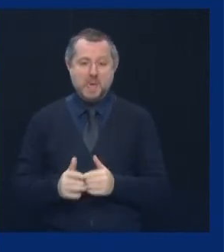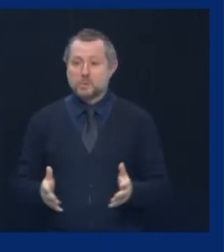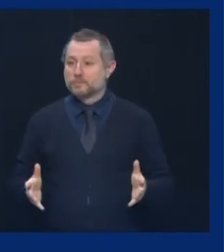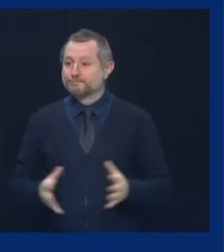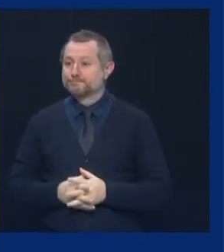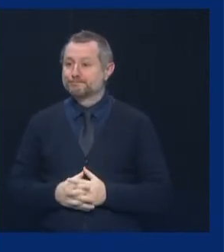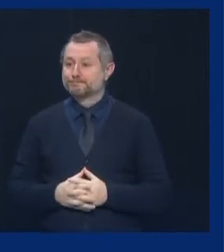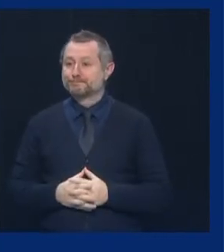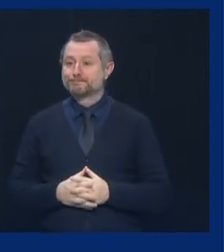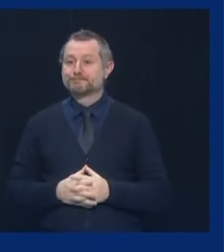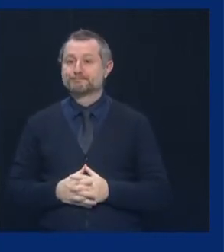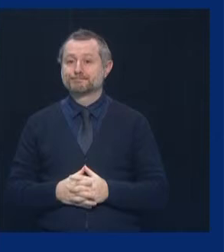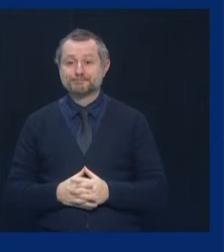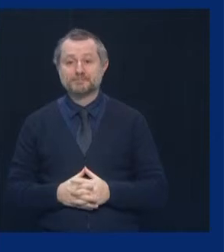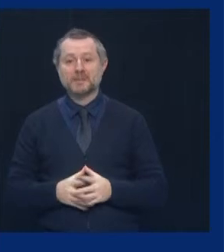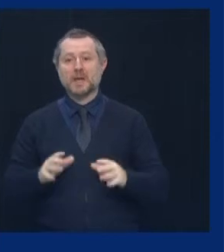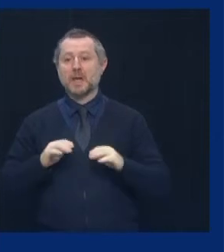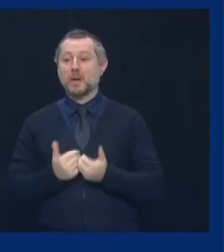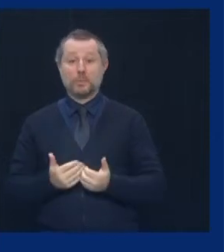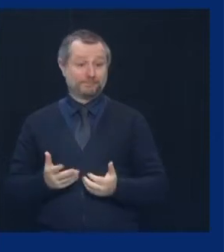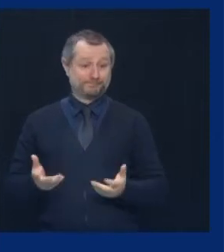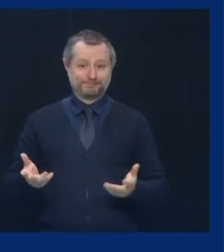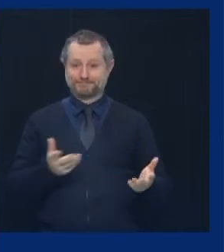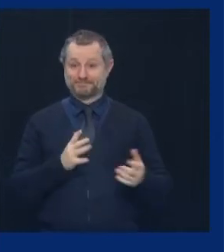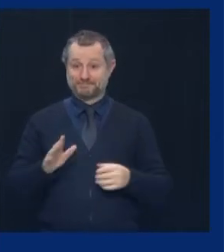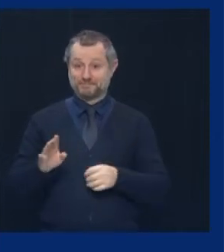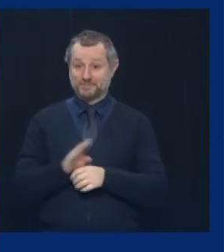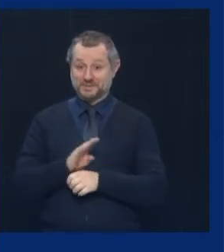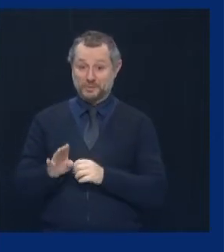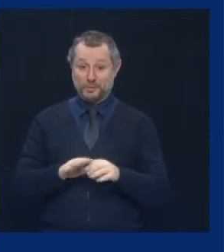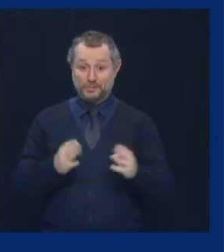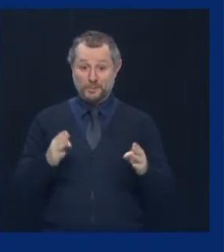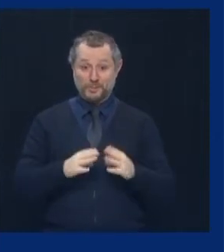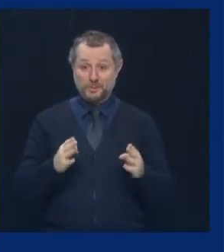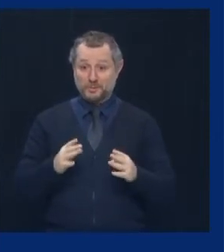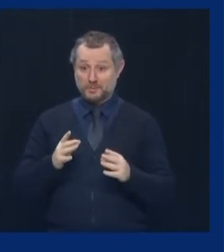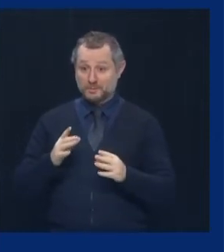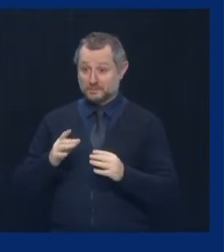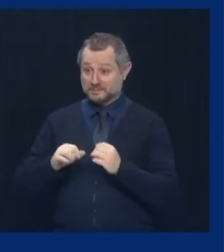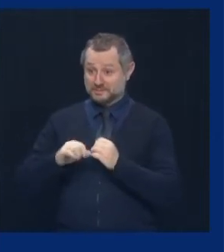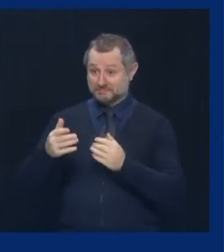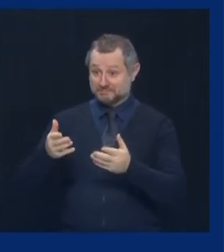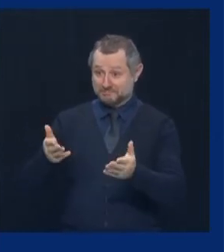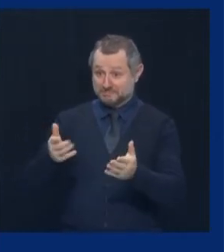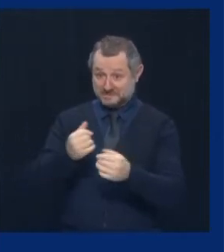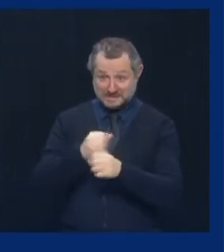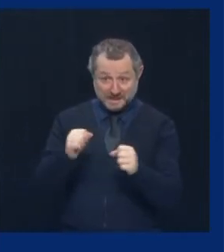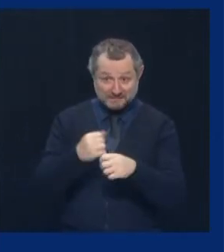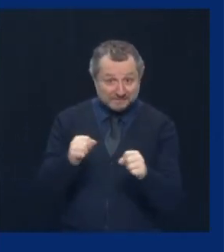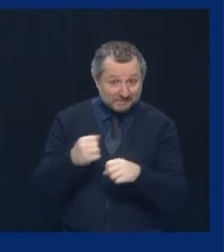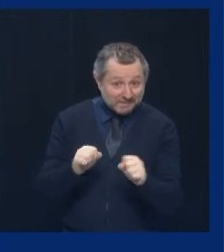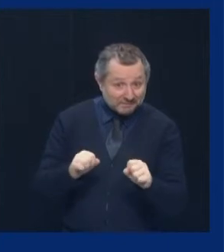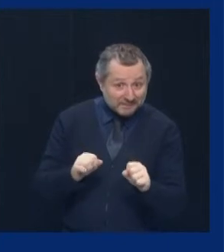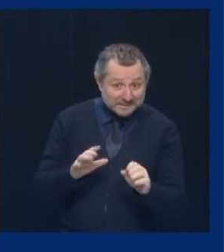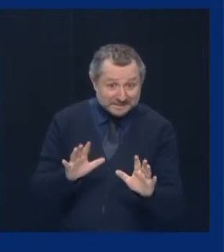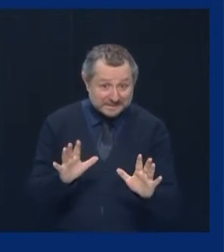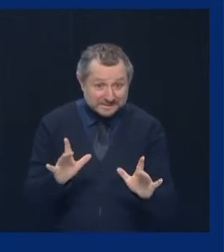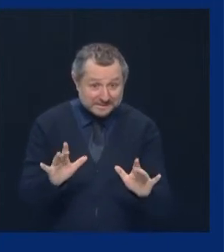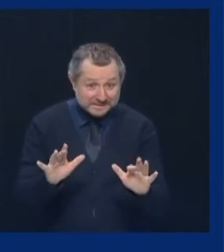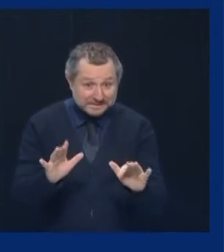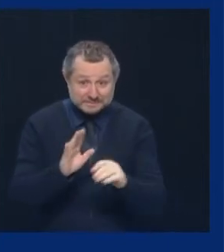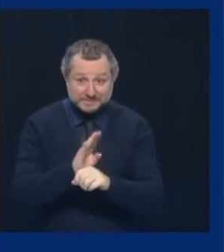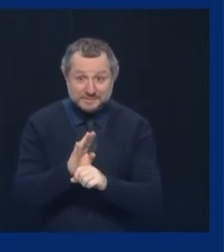HOW DO YOU BALANCE THAT?